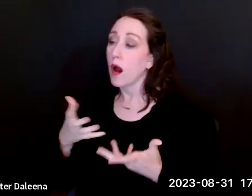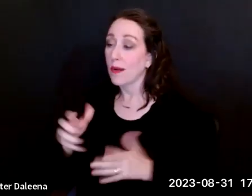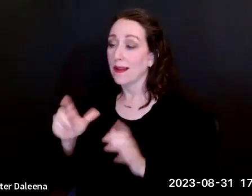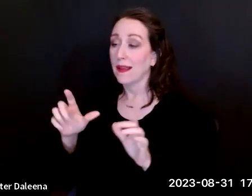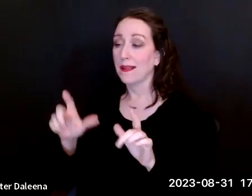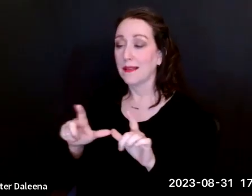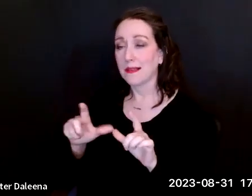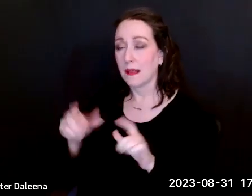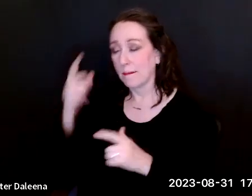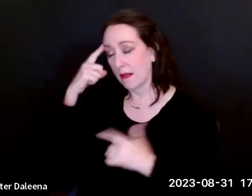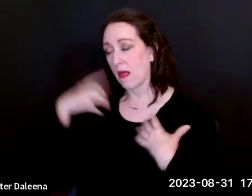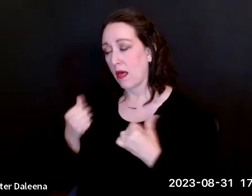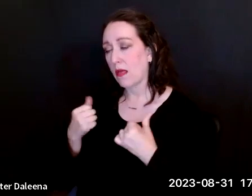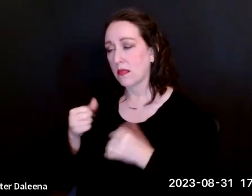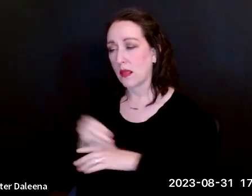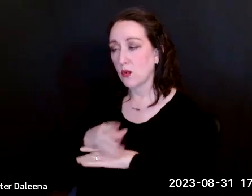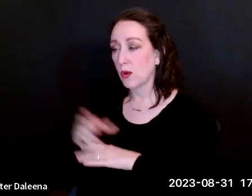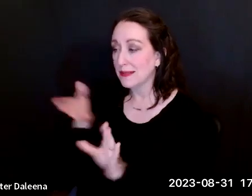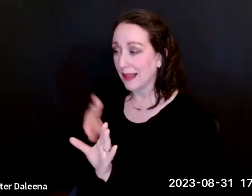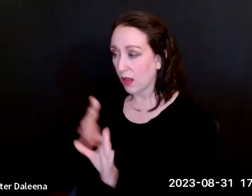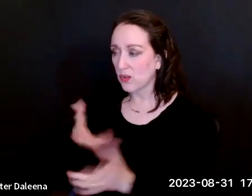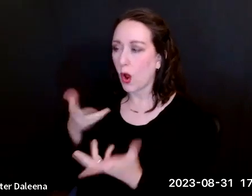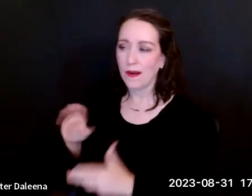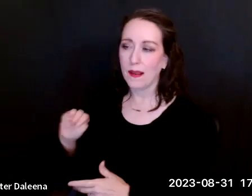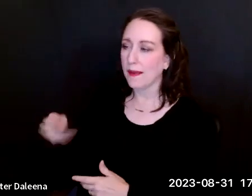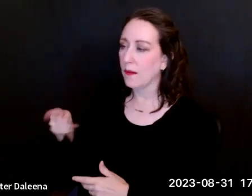counselor or a psychologist you are an MHP you don't have to be designated by the department